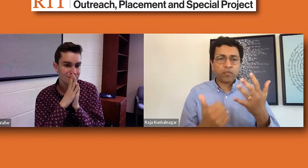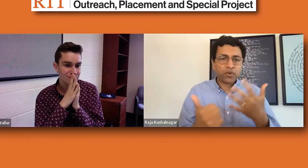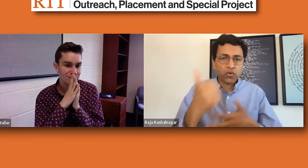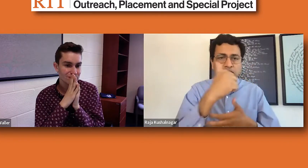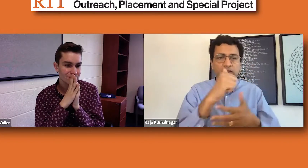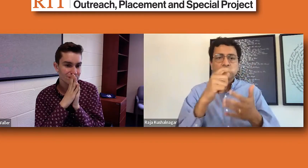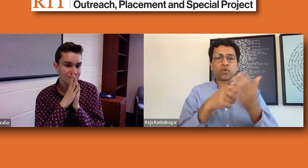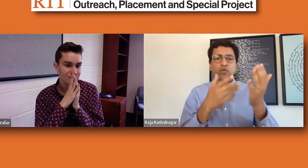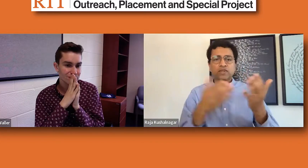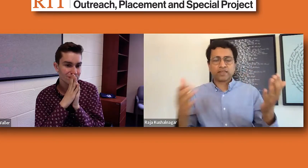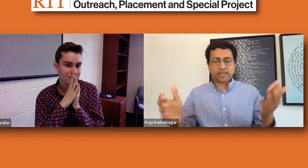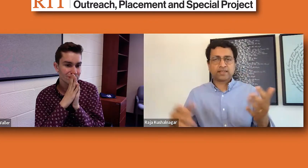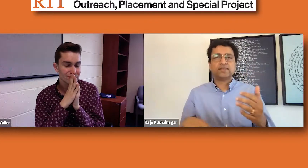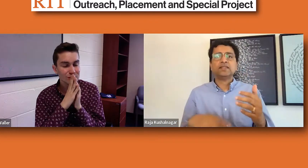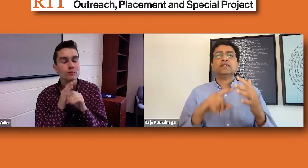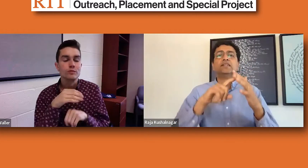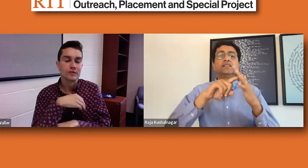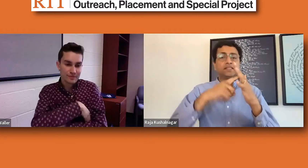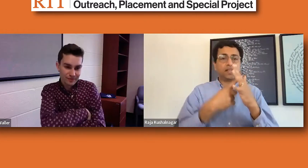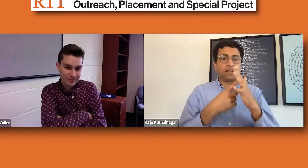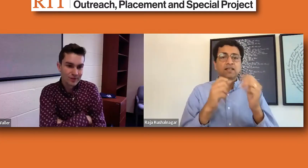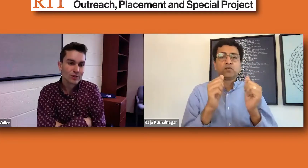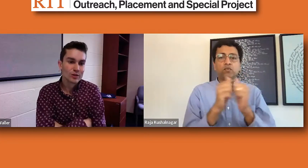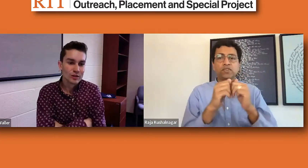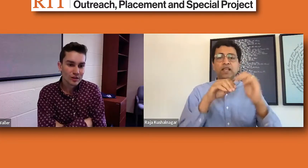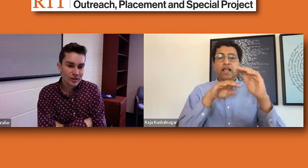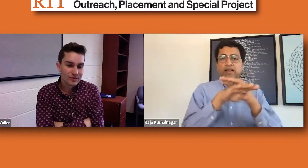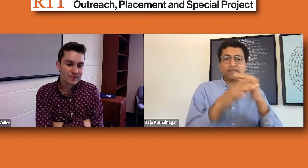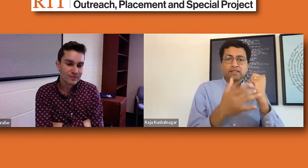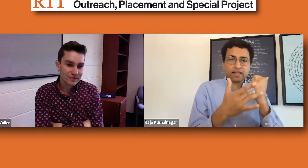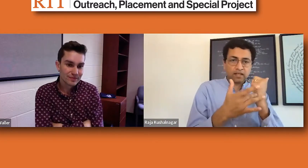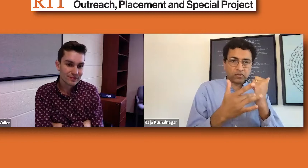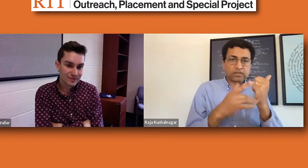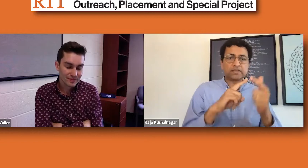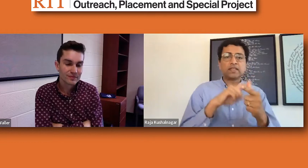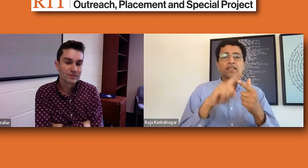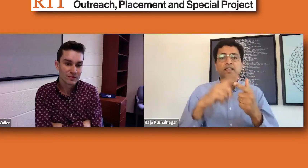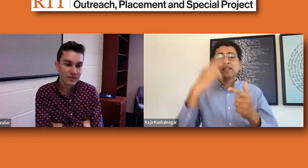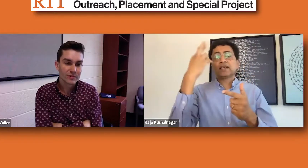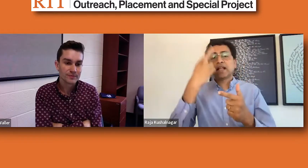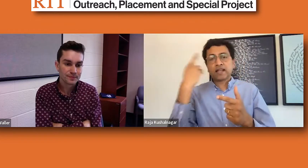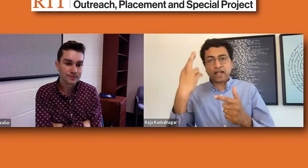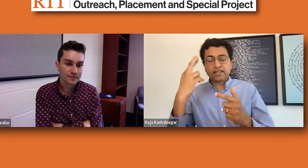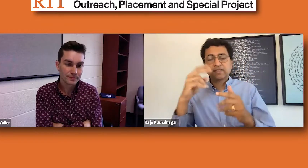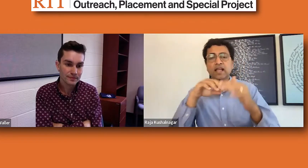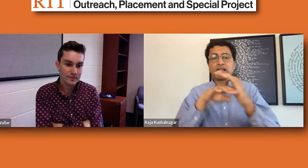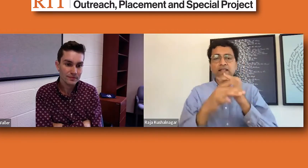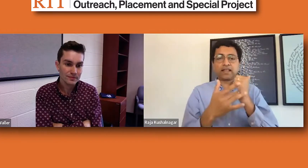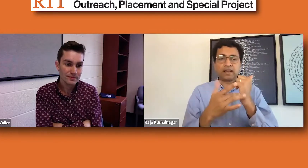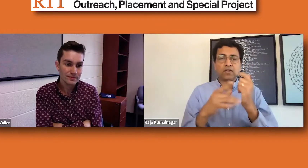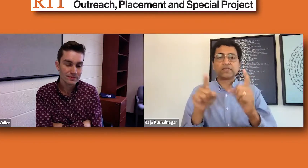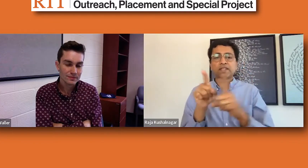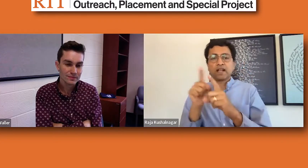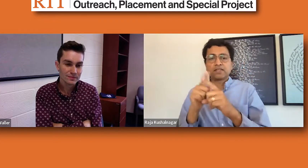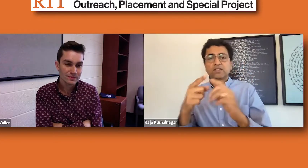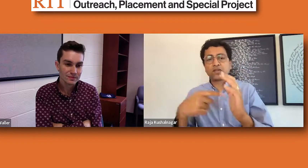I decided, well, you have to decide what your priorities are. And I started in Access Technology